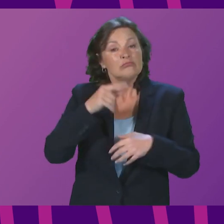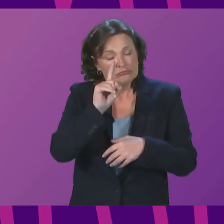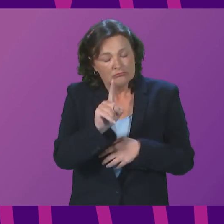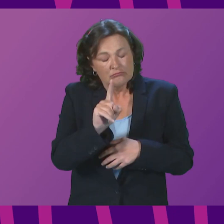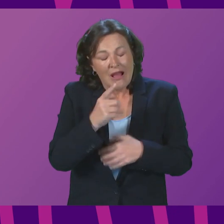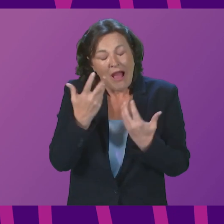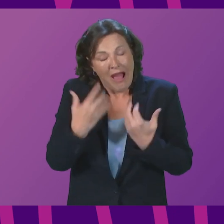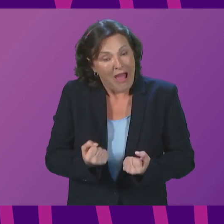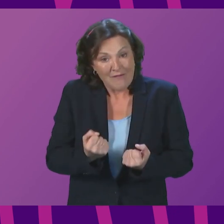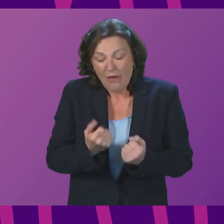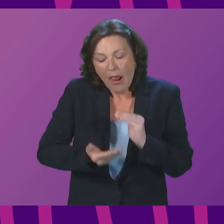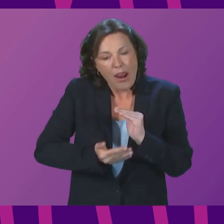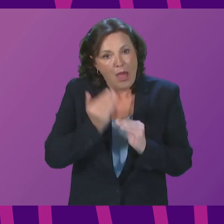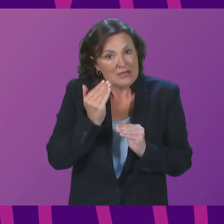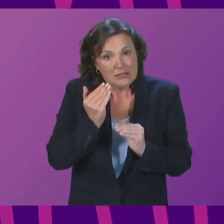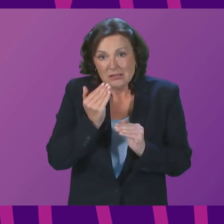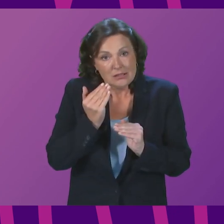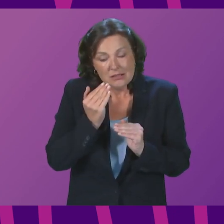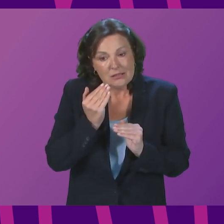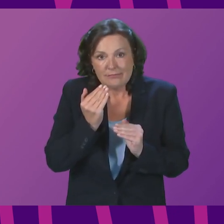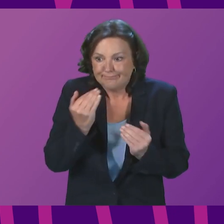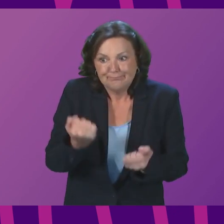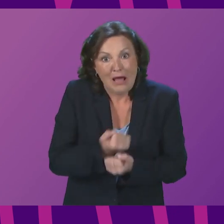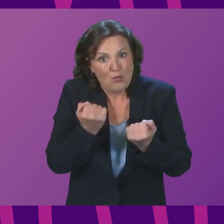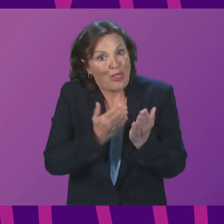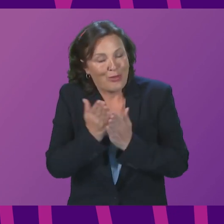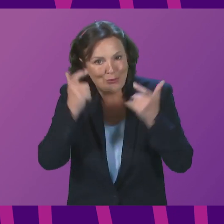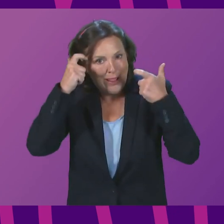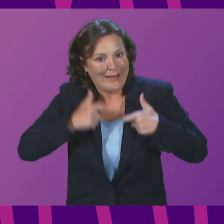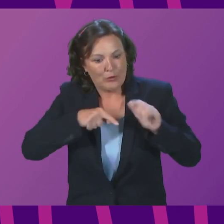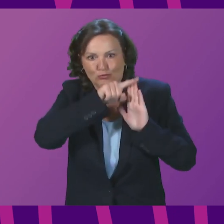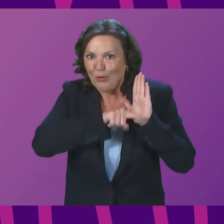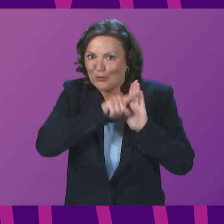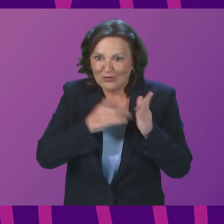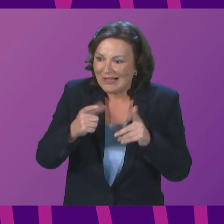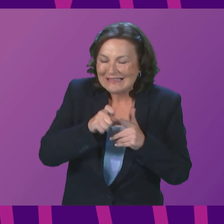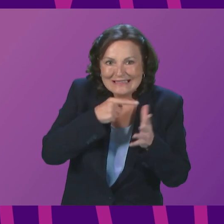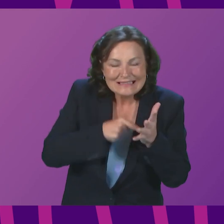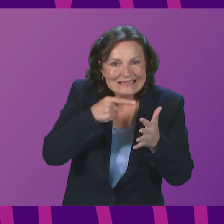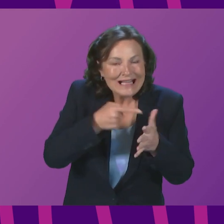in what we can publish by legal requirements on data protection and confidentiality issues.